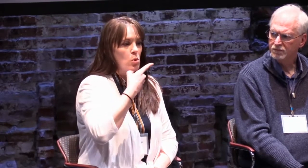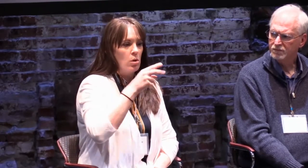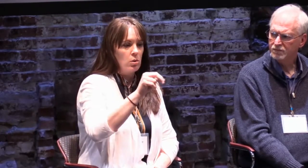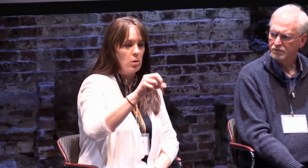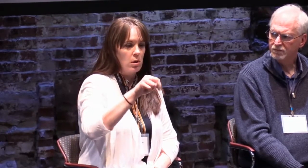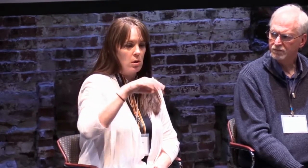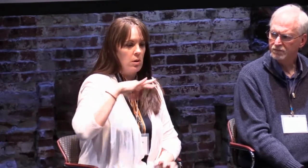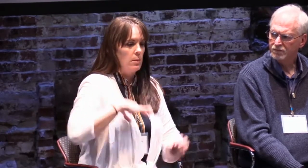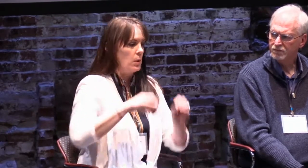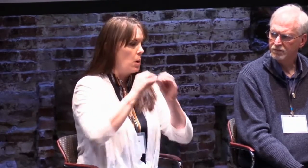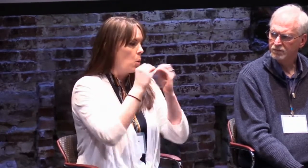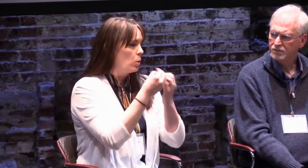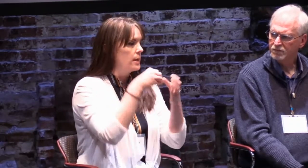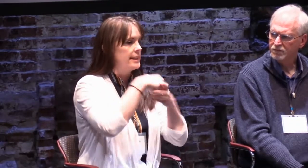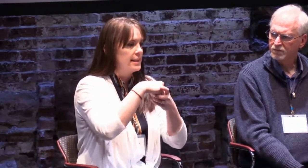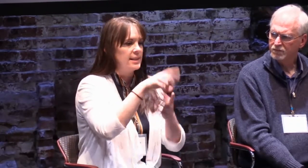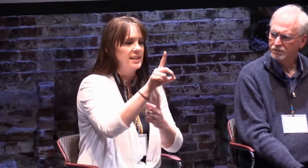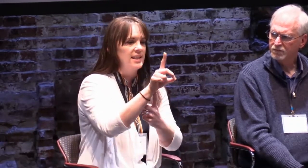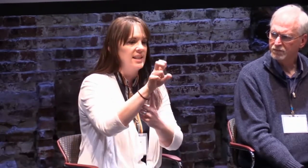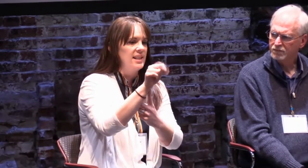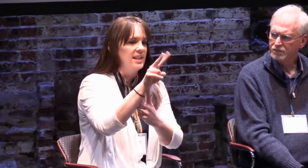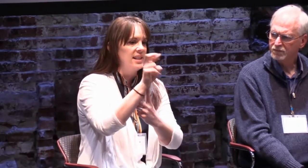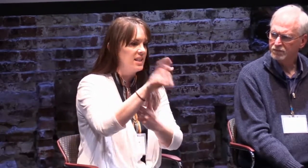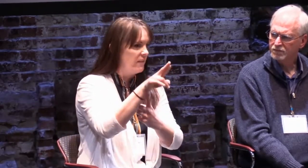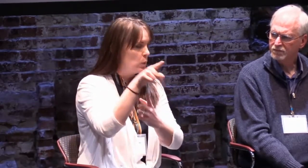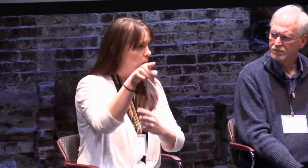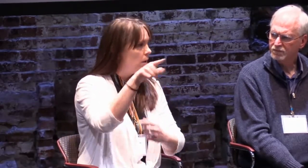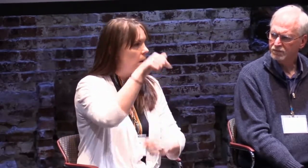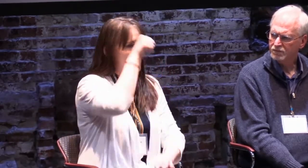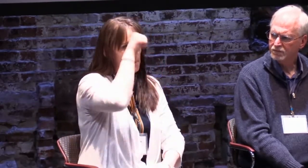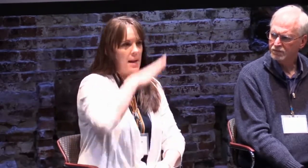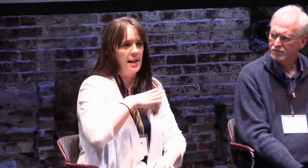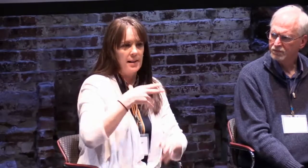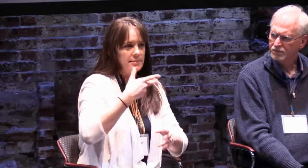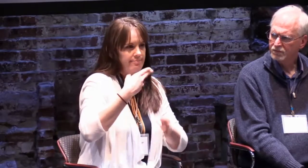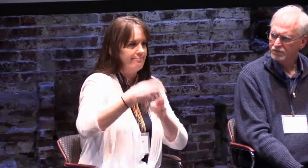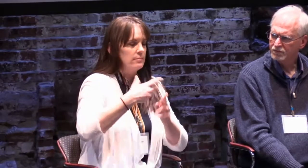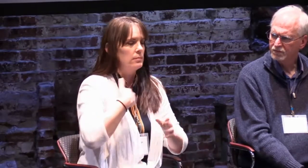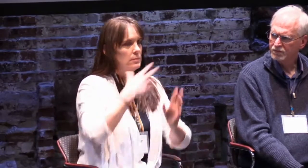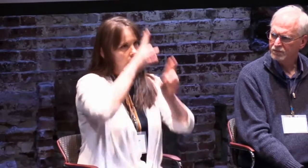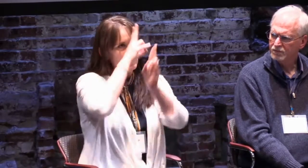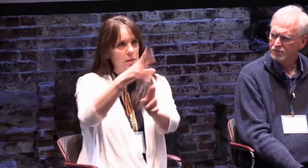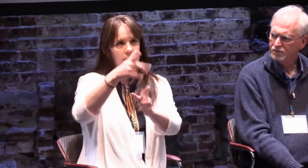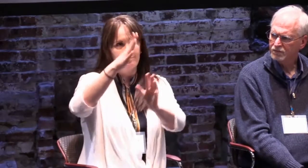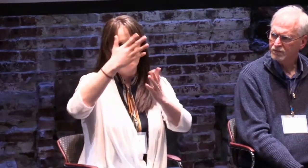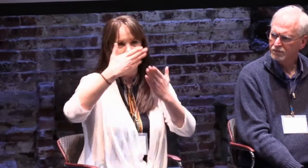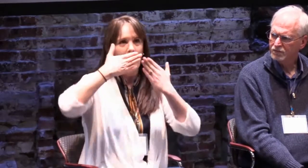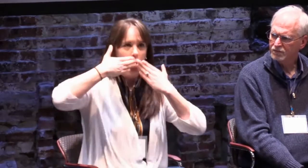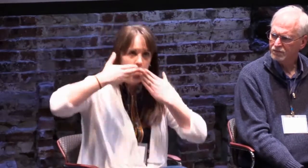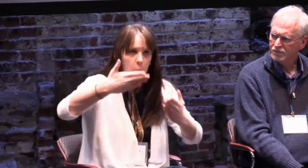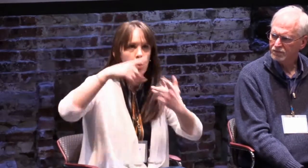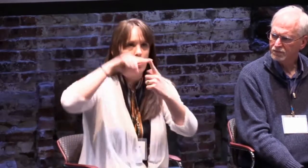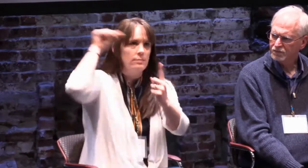But after becoming a 501c3, incorporated as a non profit in Denver. Actually, there was a gentleman,